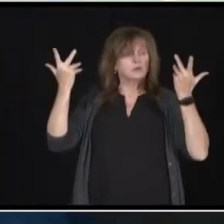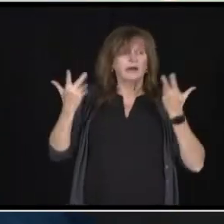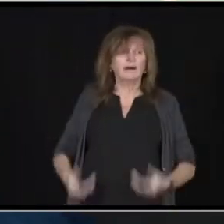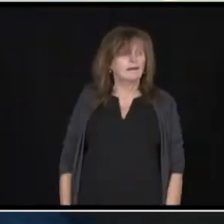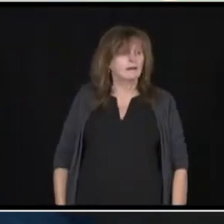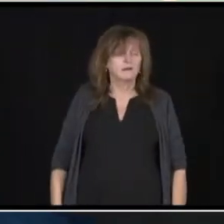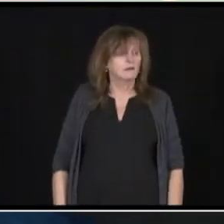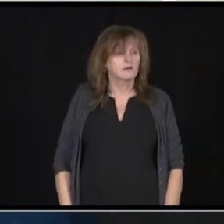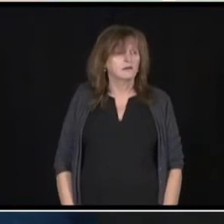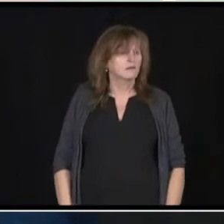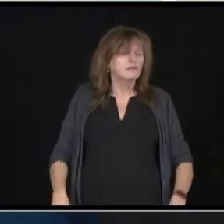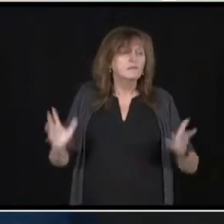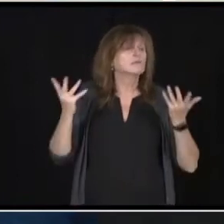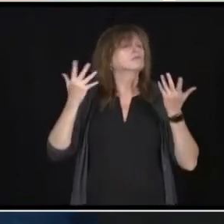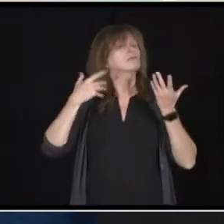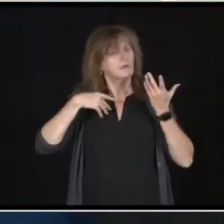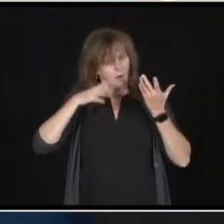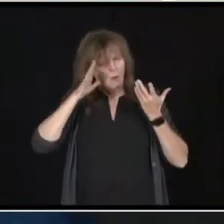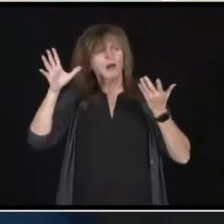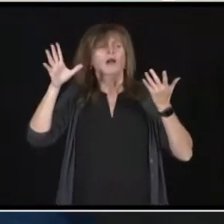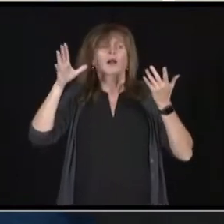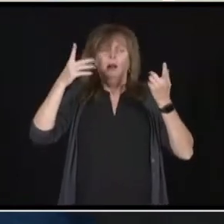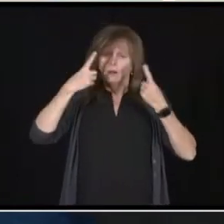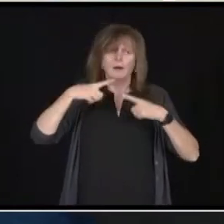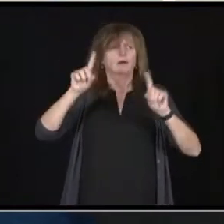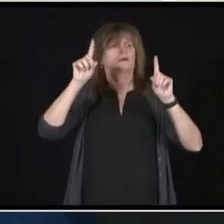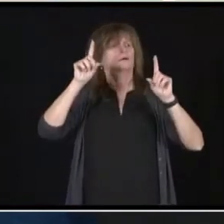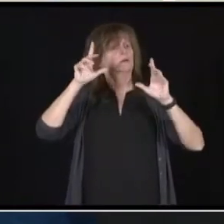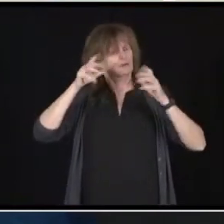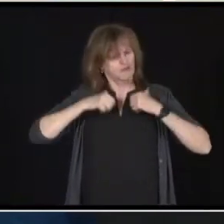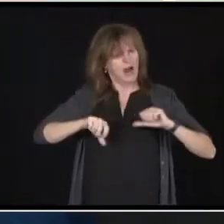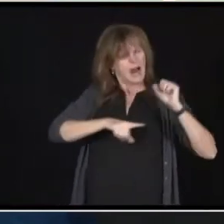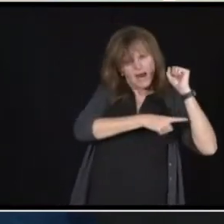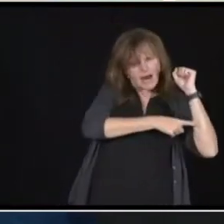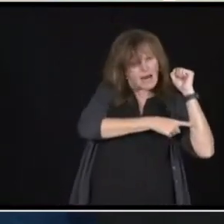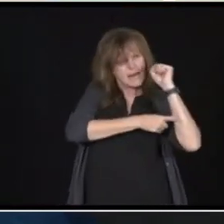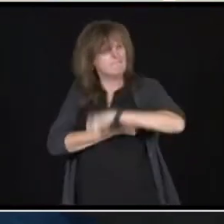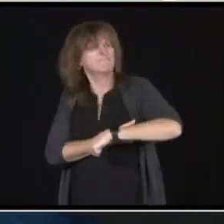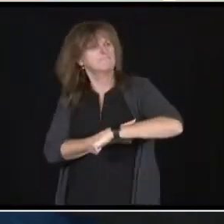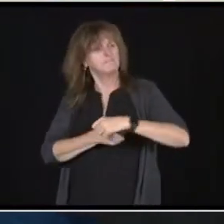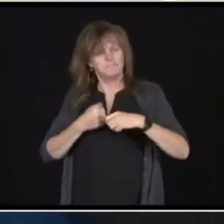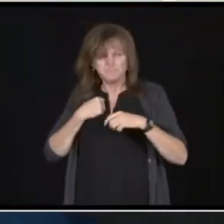Sorry for the language. Just a lousy, lousy situation. But we will get through it.